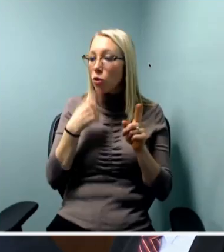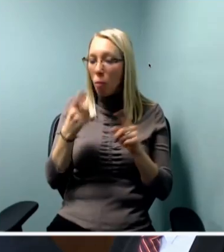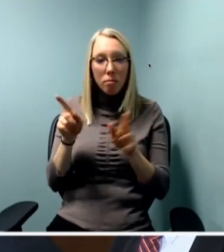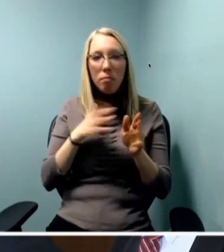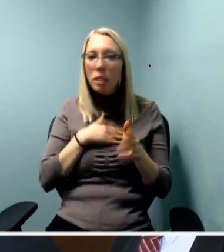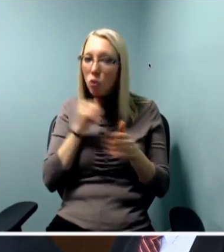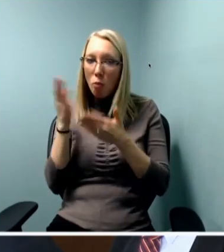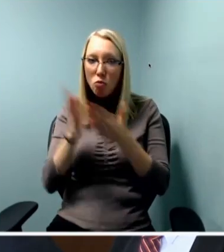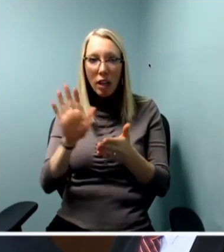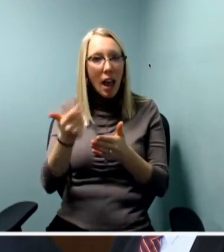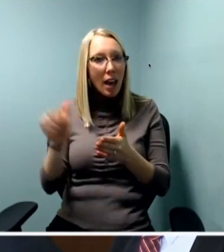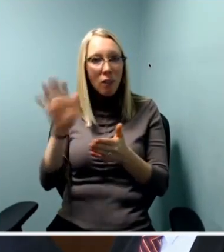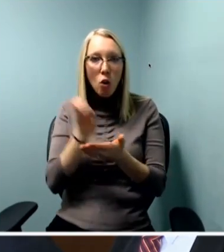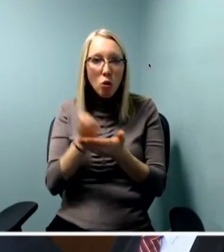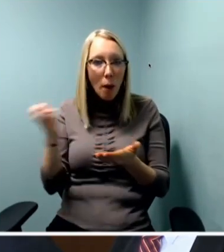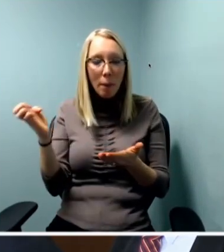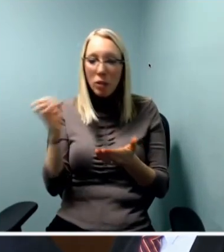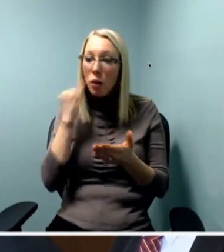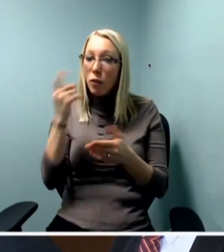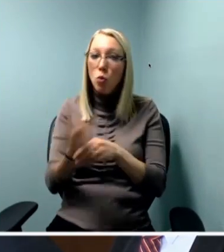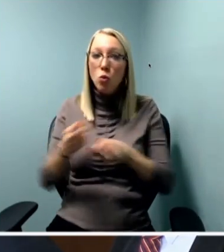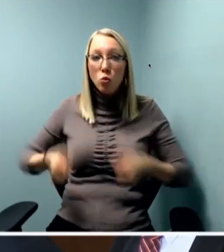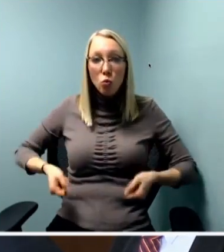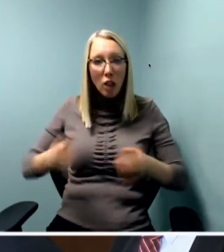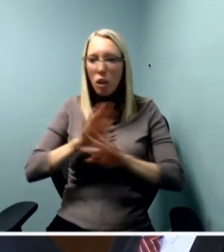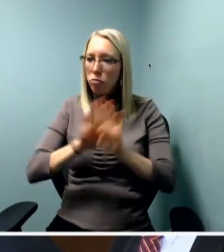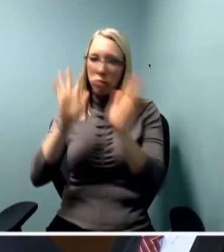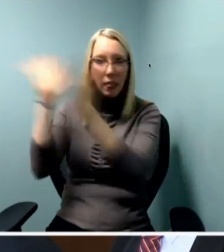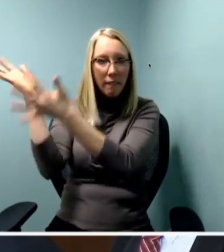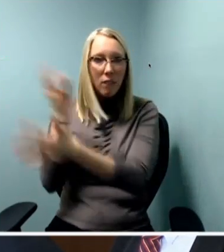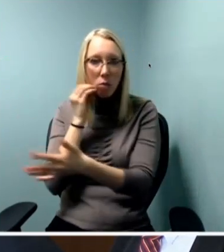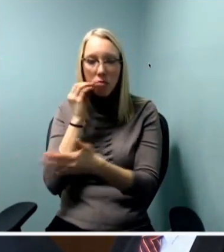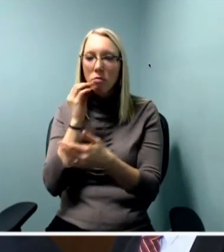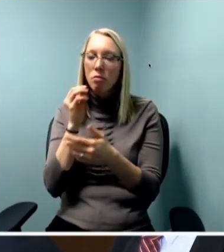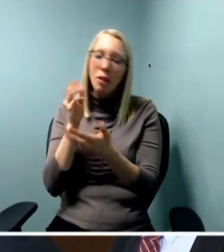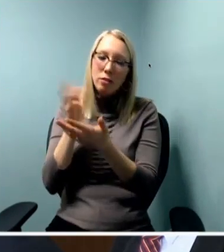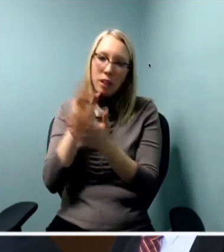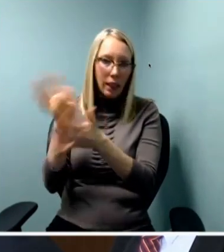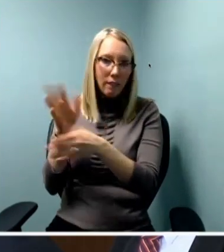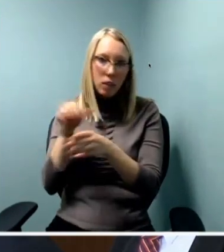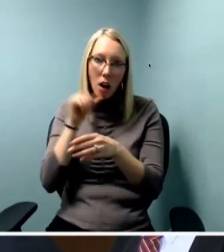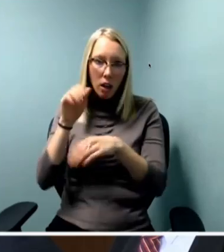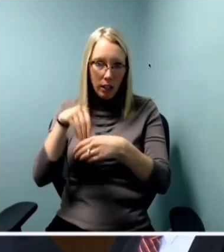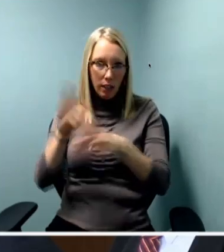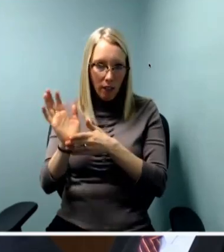So if you were in a chair, you'd be on the ground, you wouldn't be in your chair. Or if you walked with canes, you wouldn't have the canes in there.